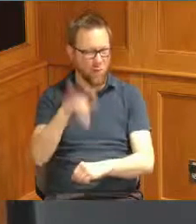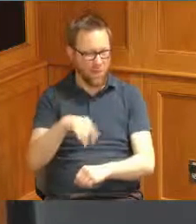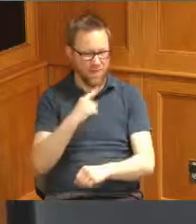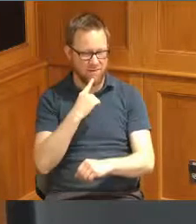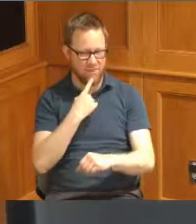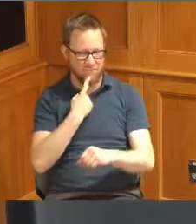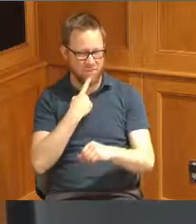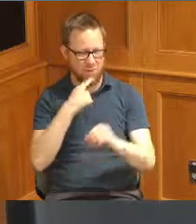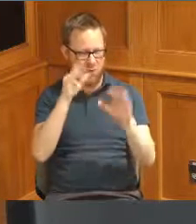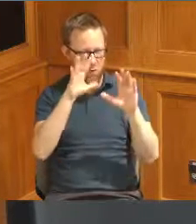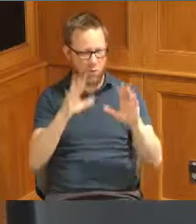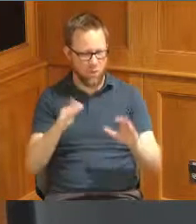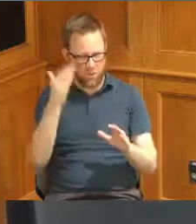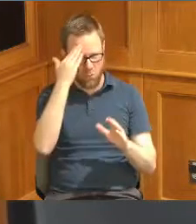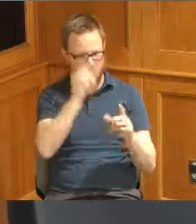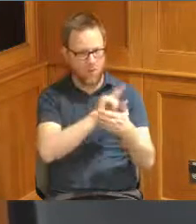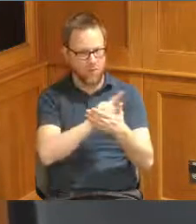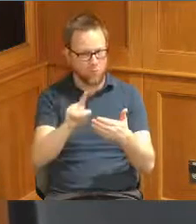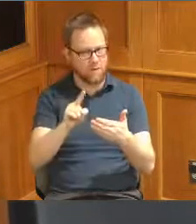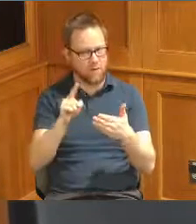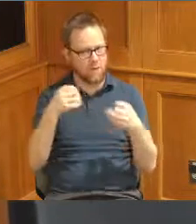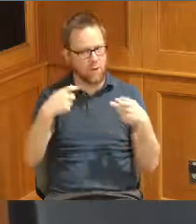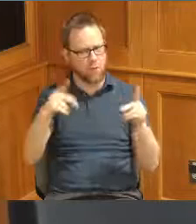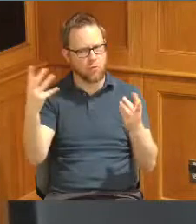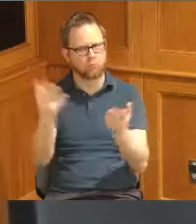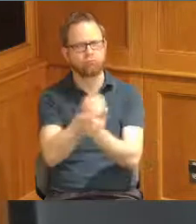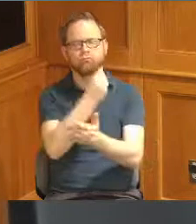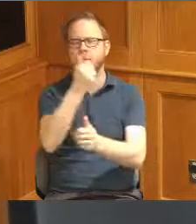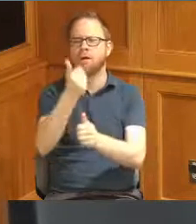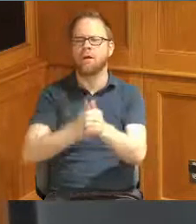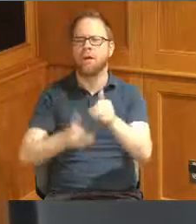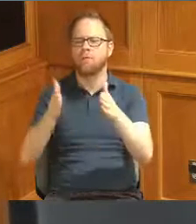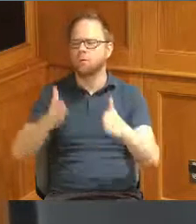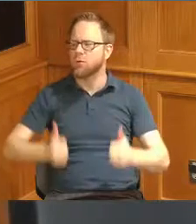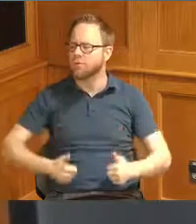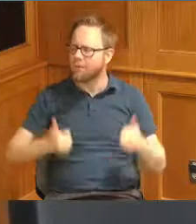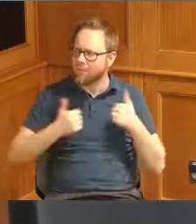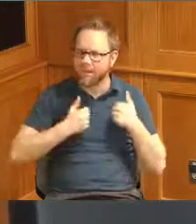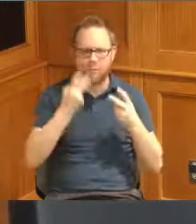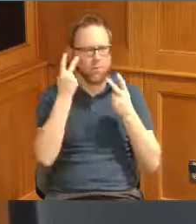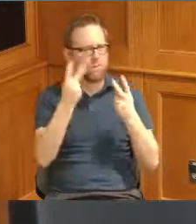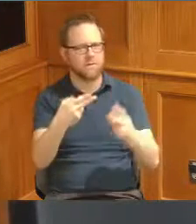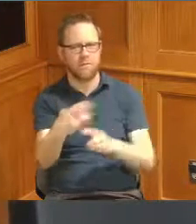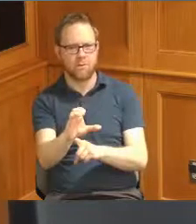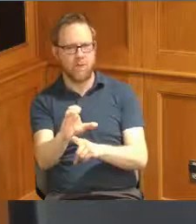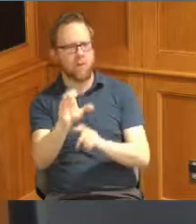important opportunity for every resident worker and visitor of Hamilton County to become educated